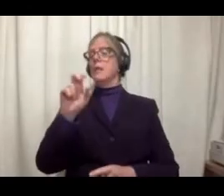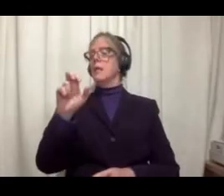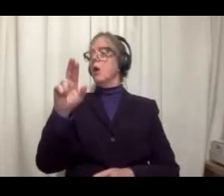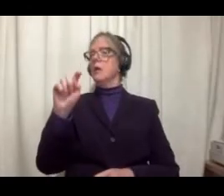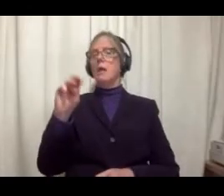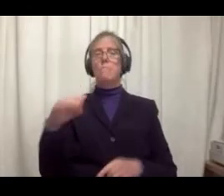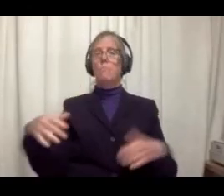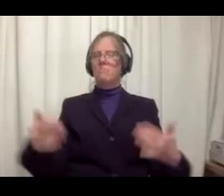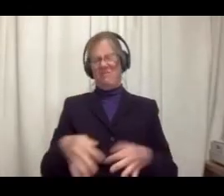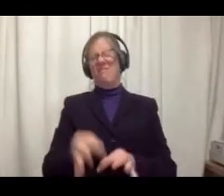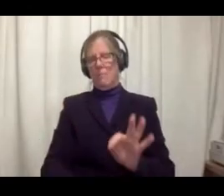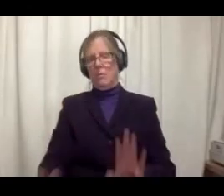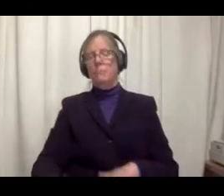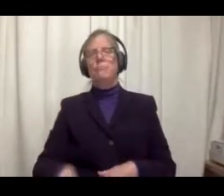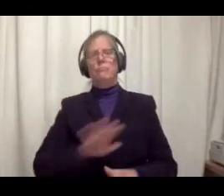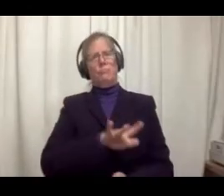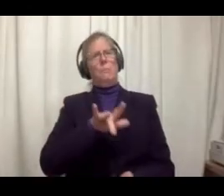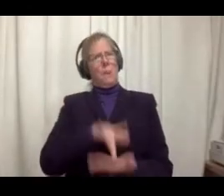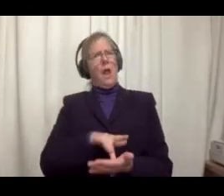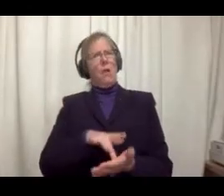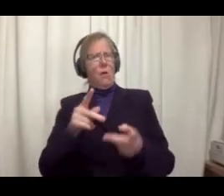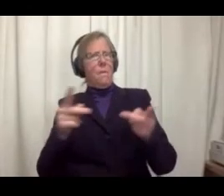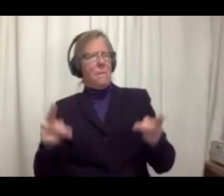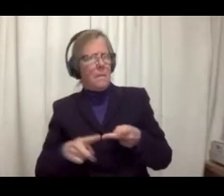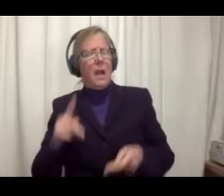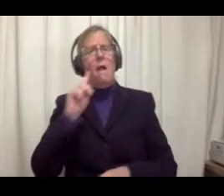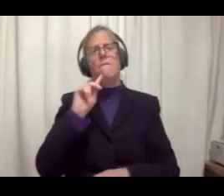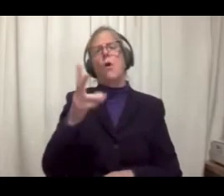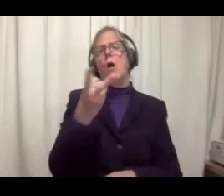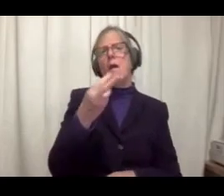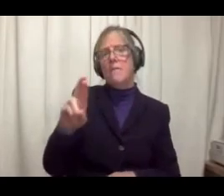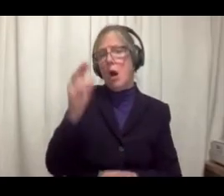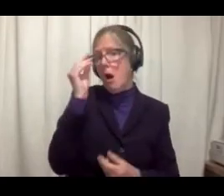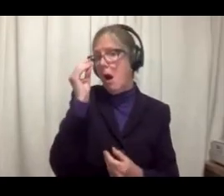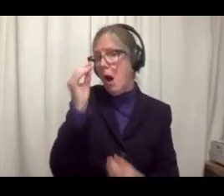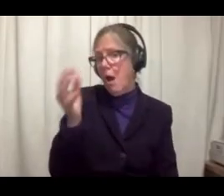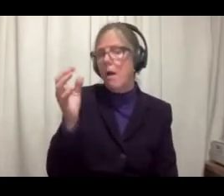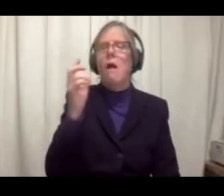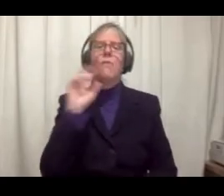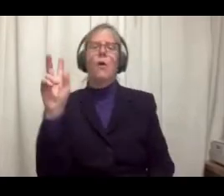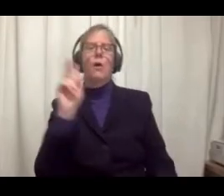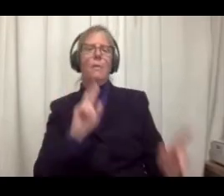central clearinghouse for VR information for individuals with disabilities, and it offers the